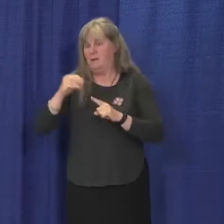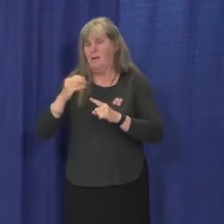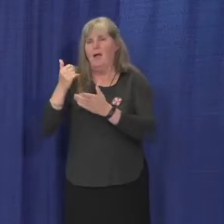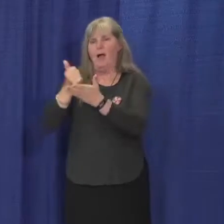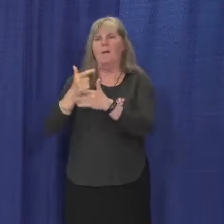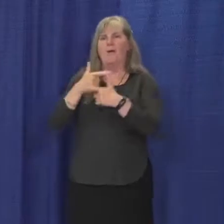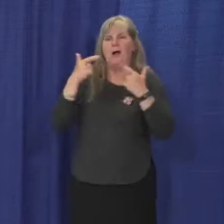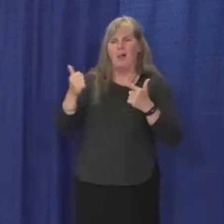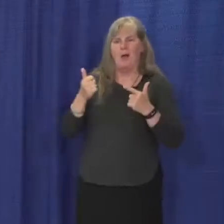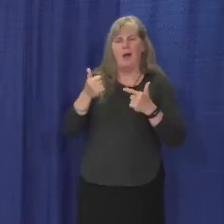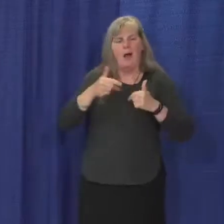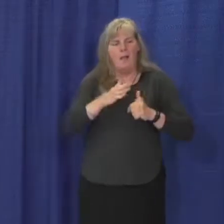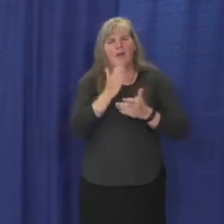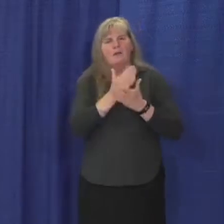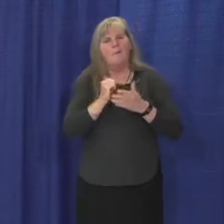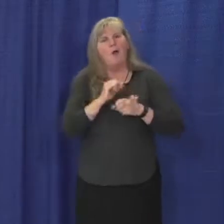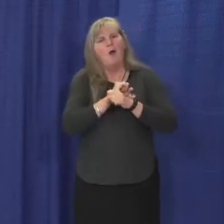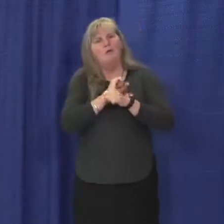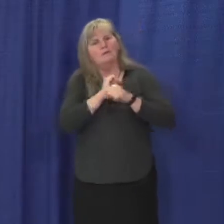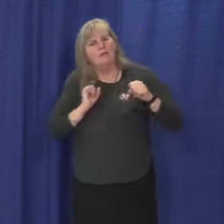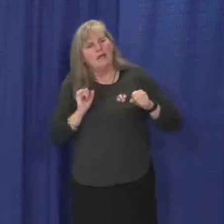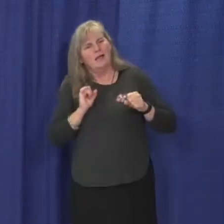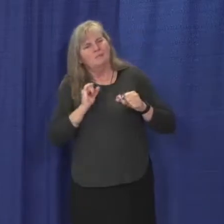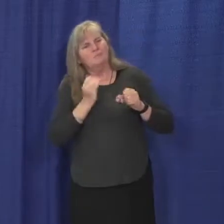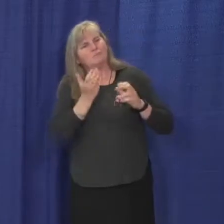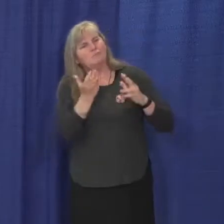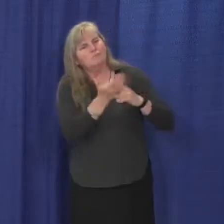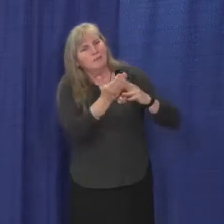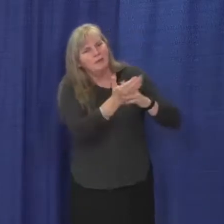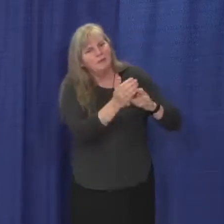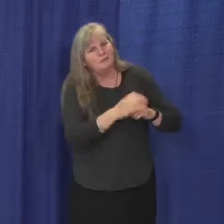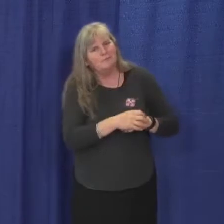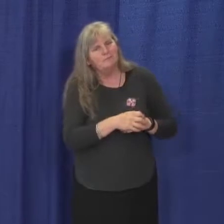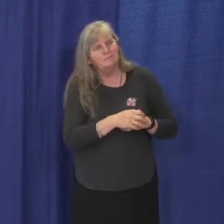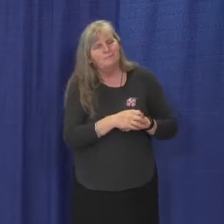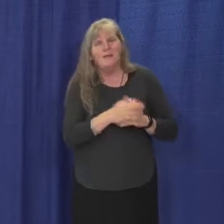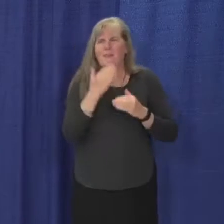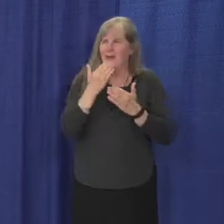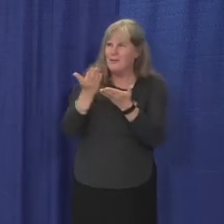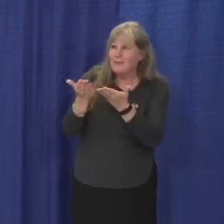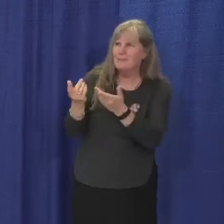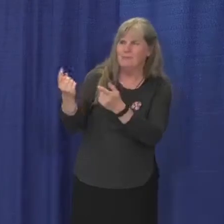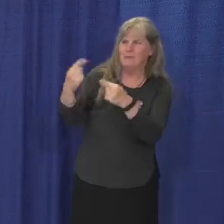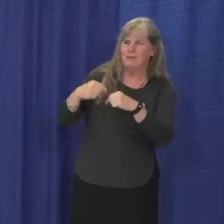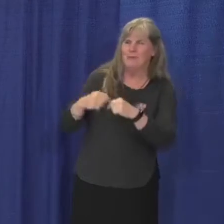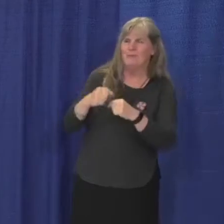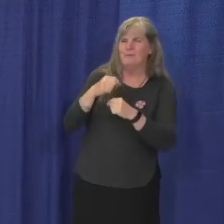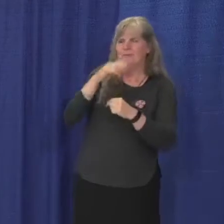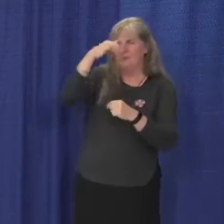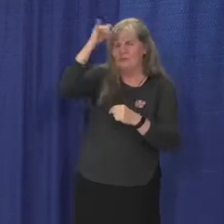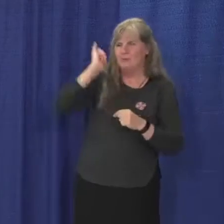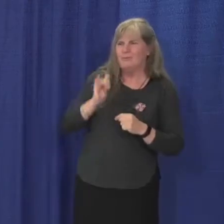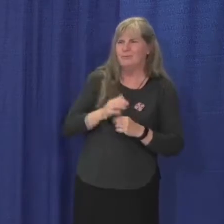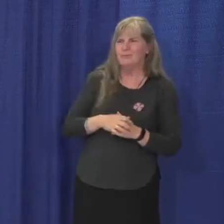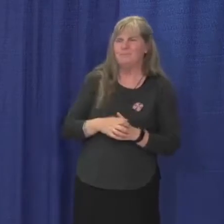despite. Thank you to everyone who helped make this happen.